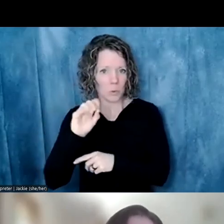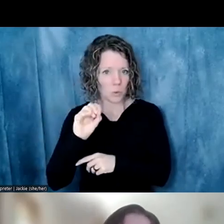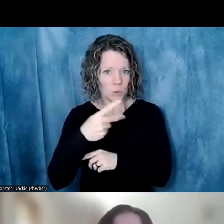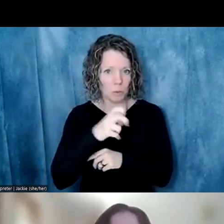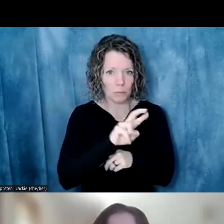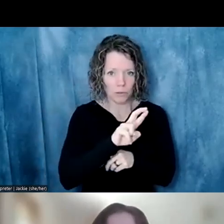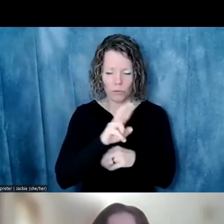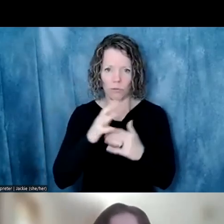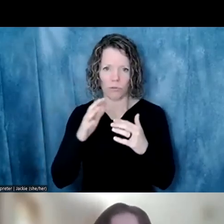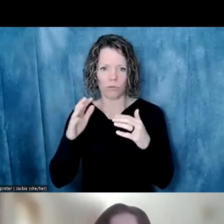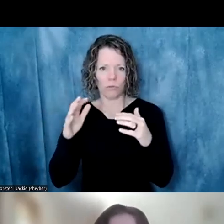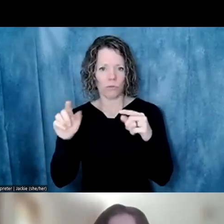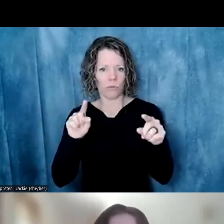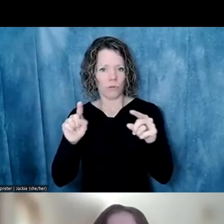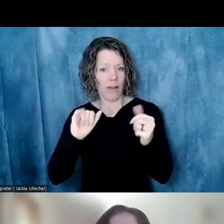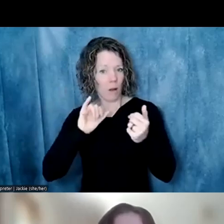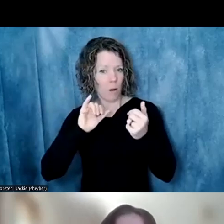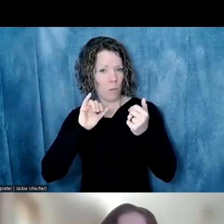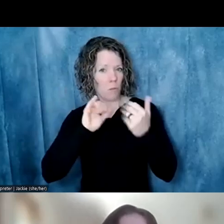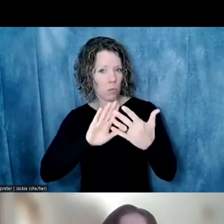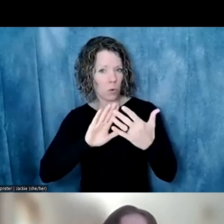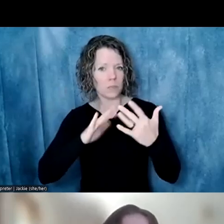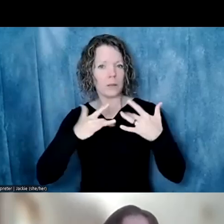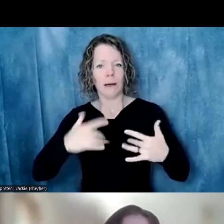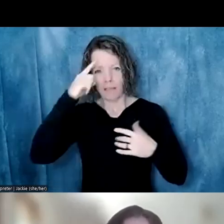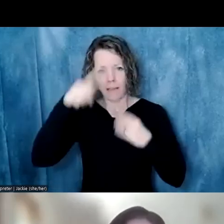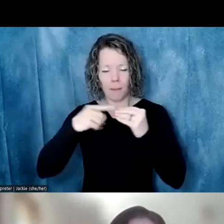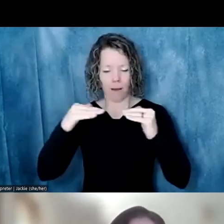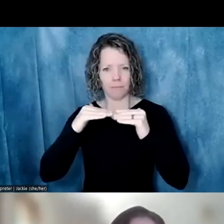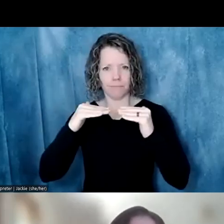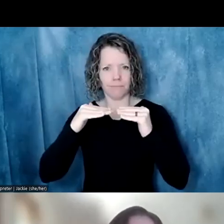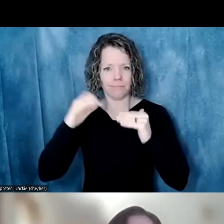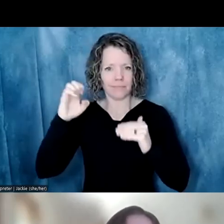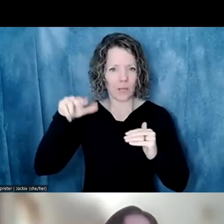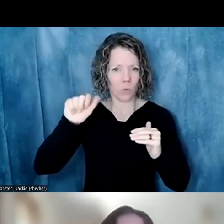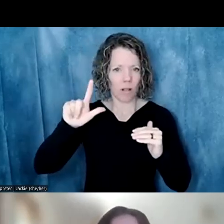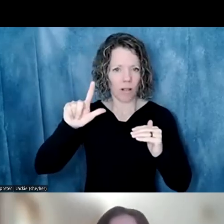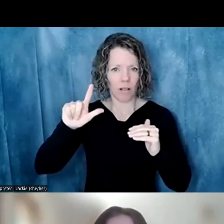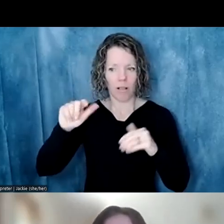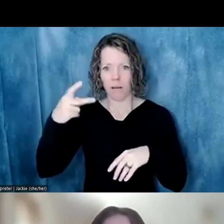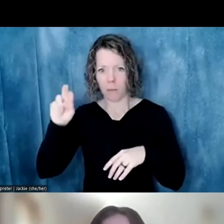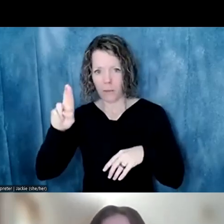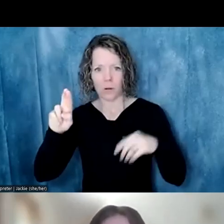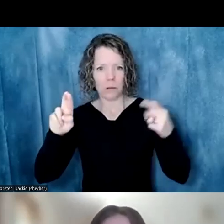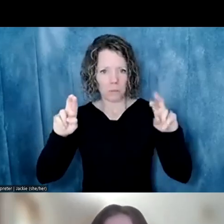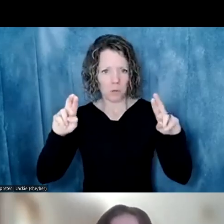all people receiving services as equals as opposed to approaching people receiving services